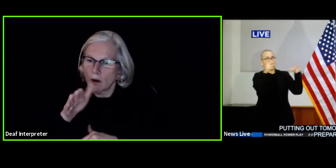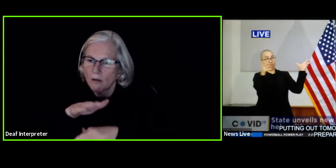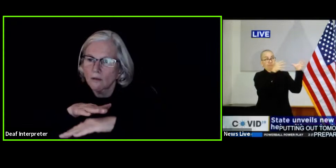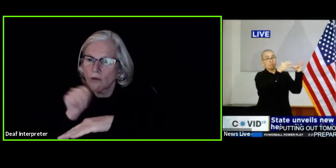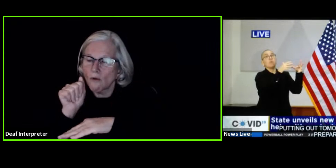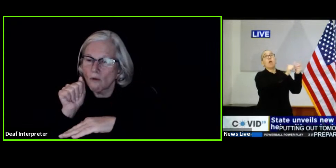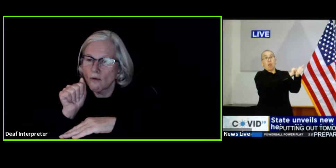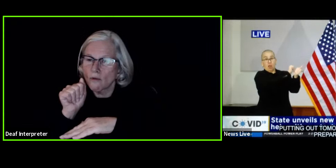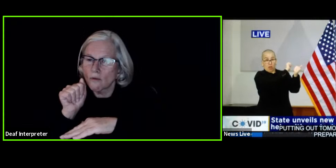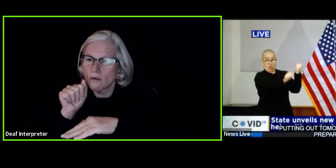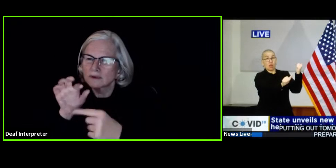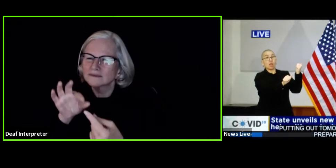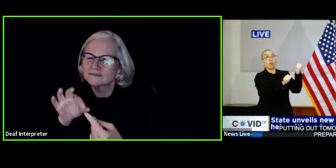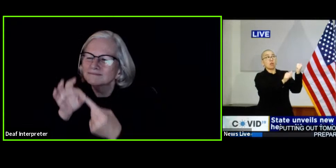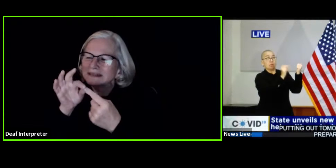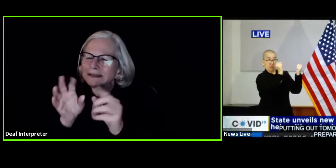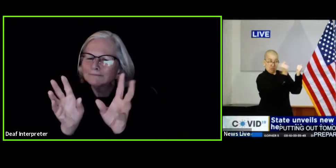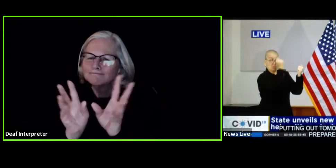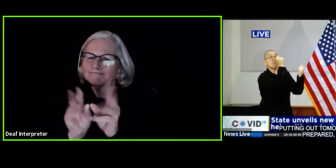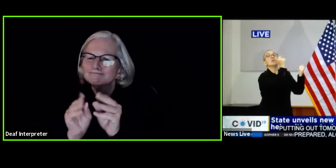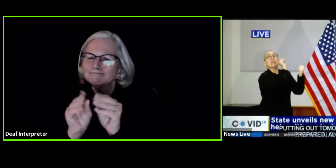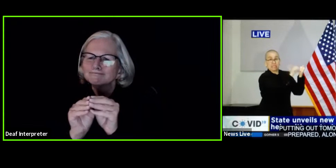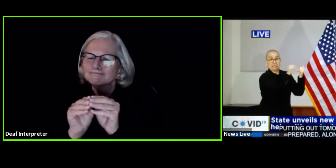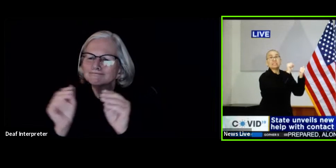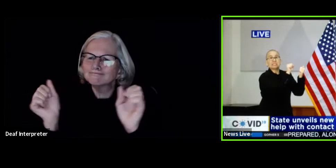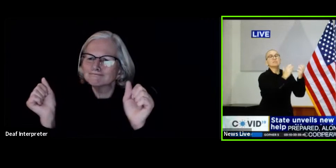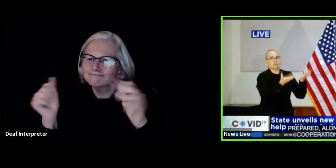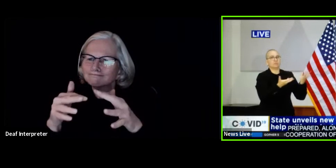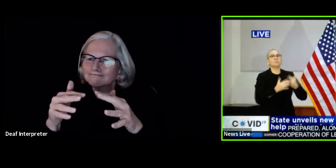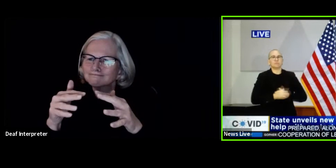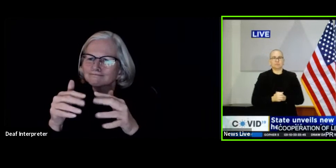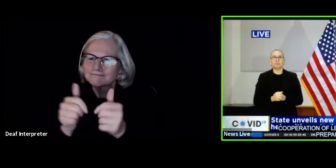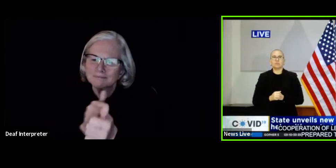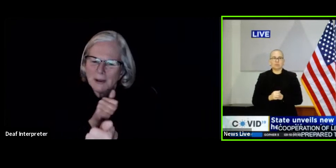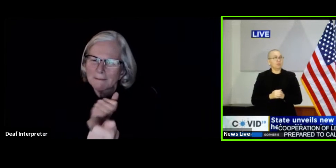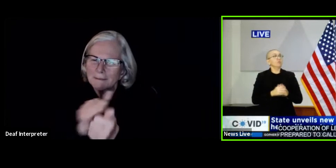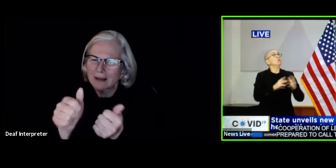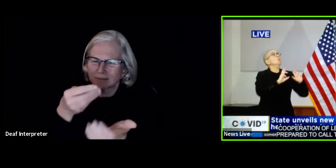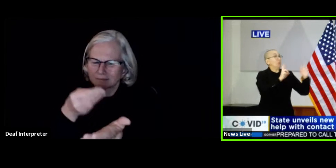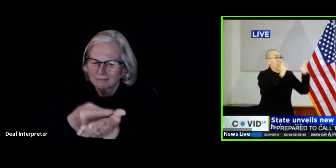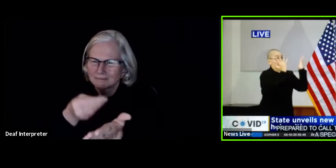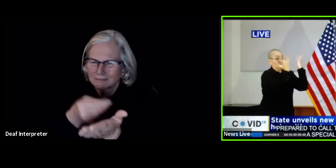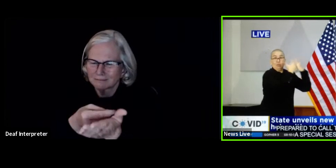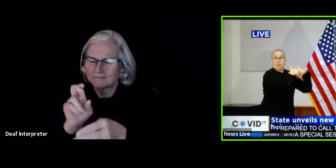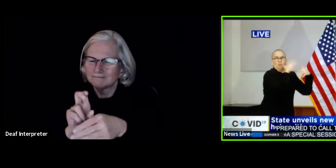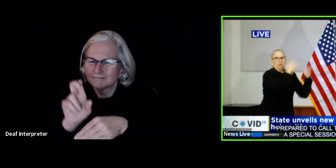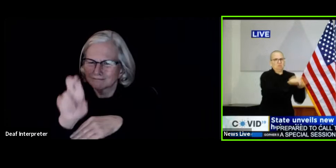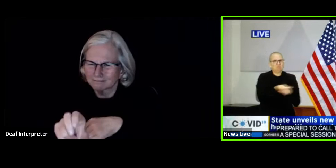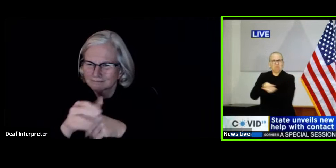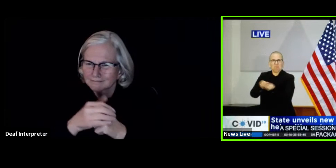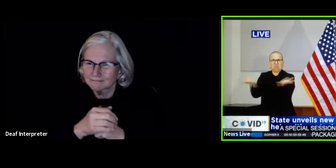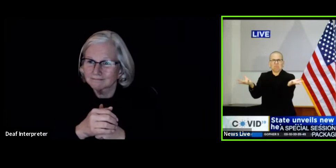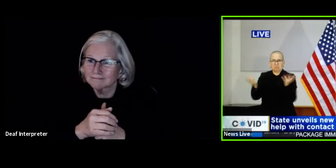THE SOONER, THE BETTER, THE THE RELIEF WILL BE THERE. SALES TAX FORGIVENESS FOR BUSINESSES THAT SELL FOOD AND BEVERAGES. WAIVE STATE REGULATORY FEES. EXPLORING DIRECT RELIEF FOR INDIVIDUAL WORKERS. ONE-TIME FOOD GRANTS TO BIS TO PROVIDE FOOD TO